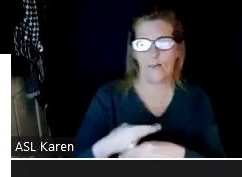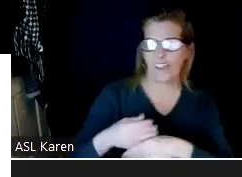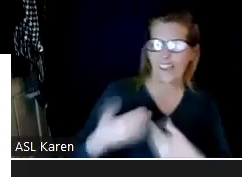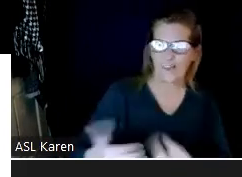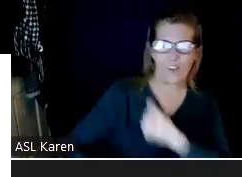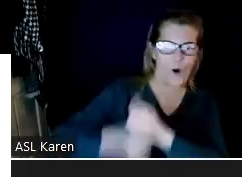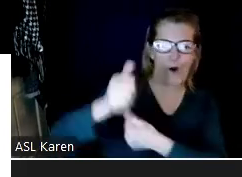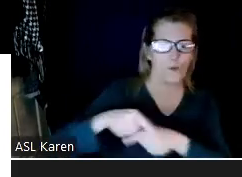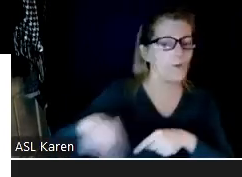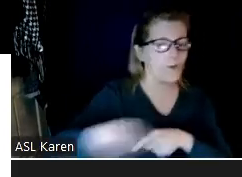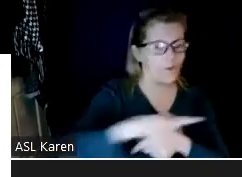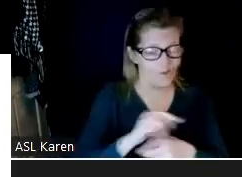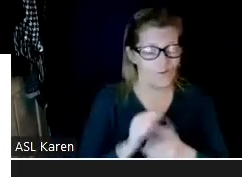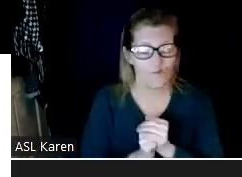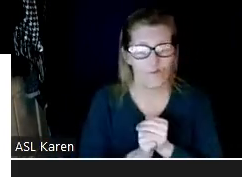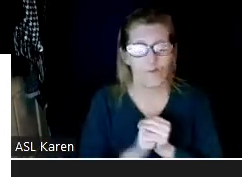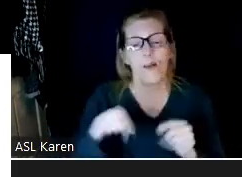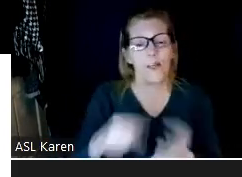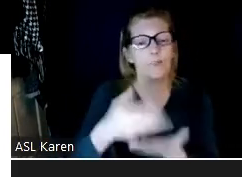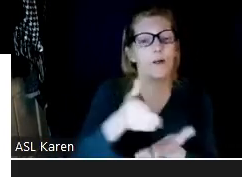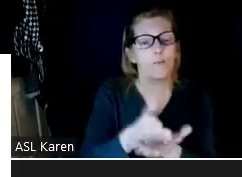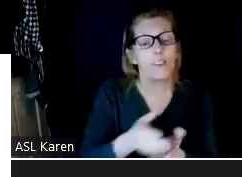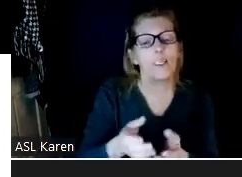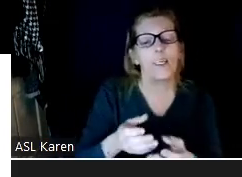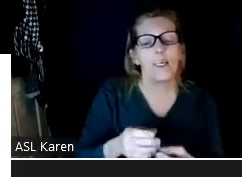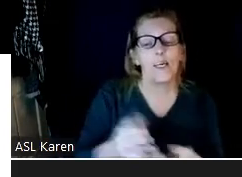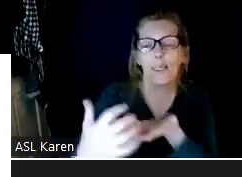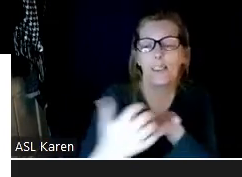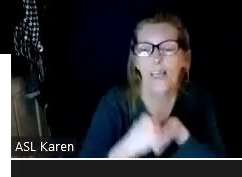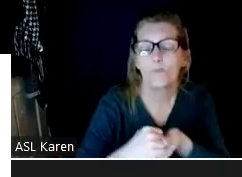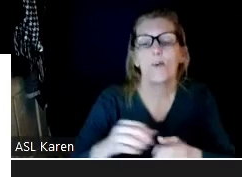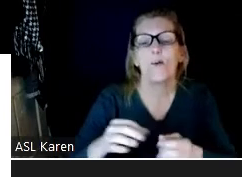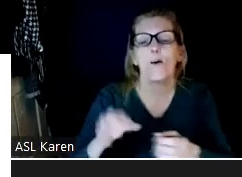15:14:52 This budget engagement forum is an example of how we are reaching out in new